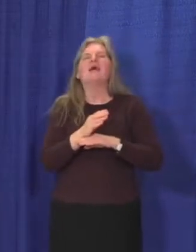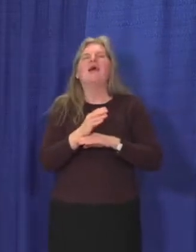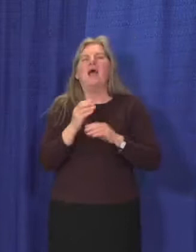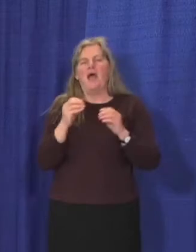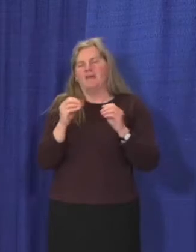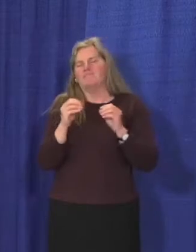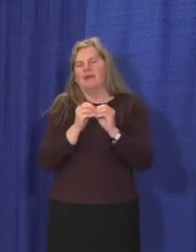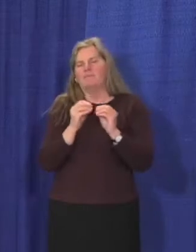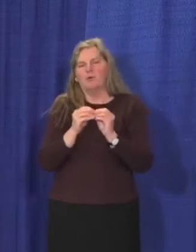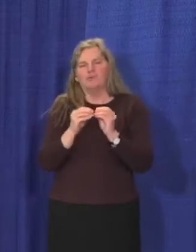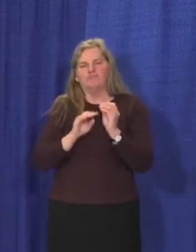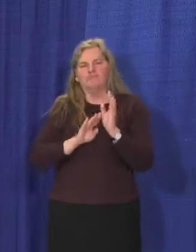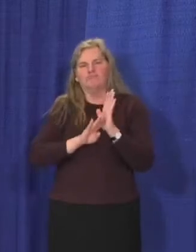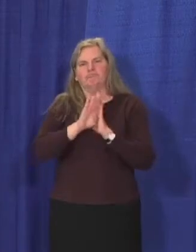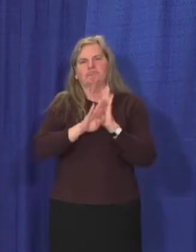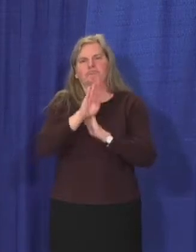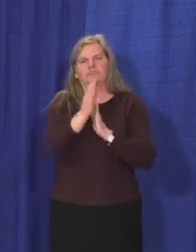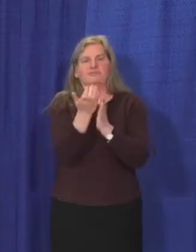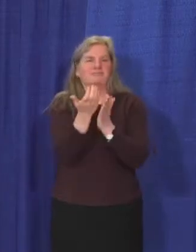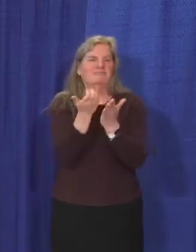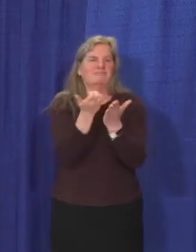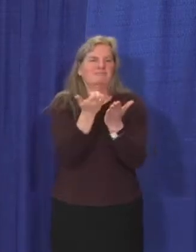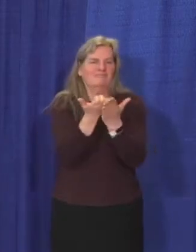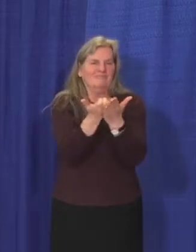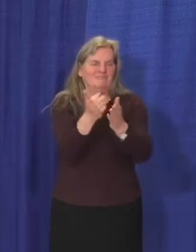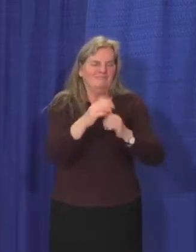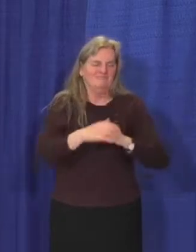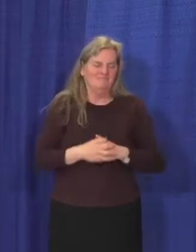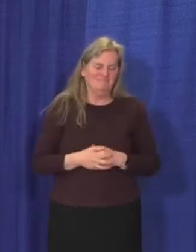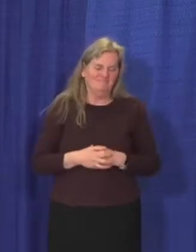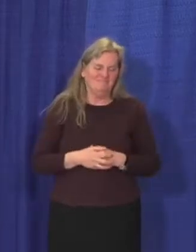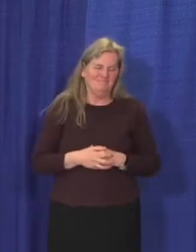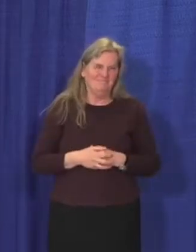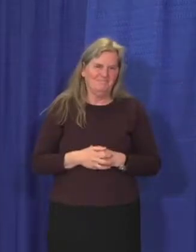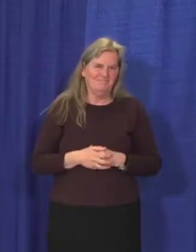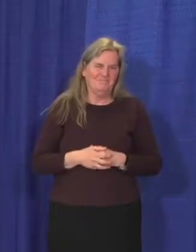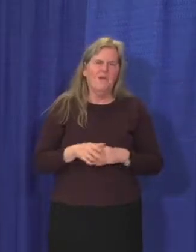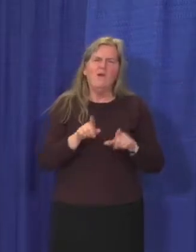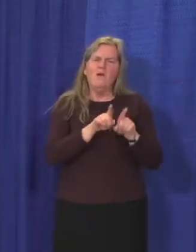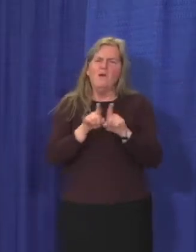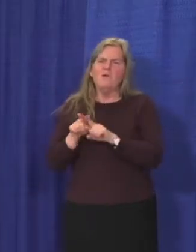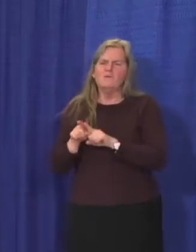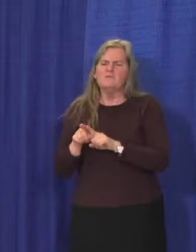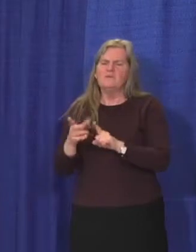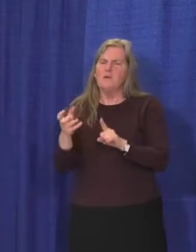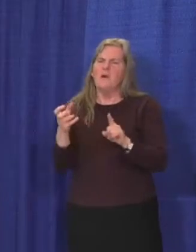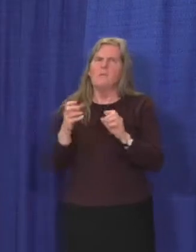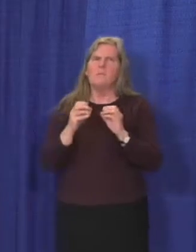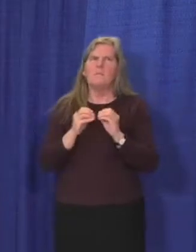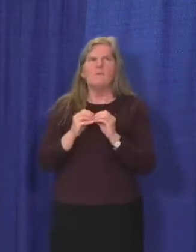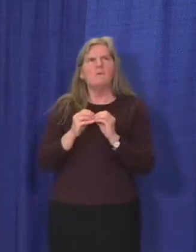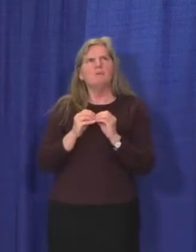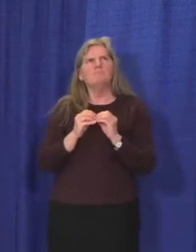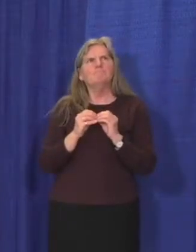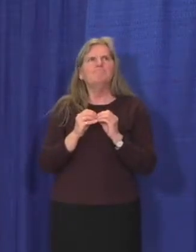patio and path of recovery. I want to touch on some of the